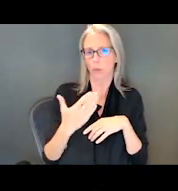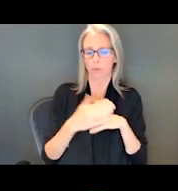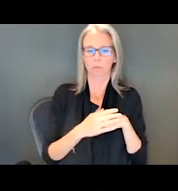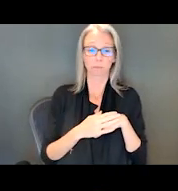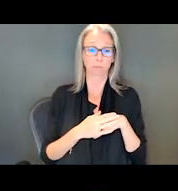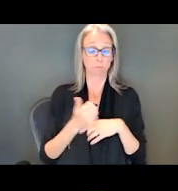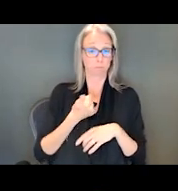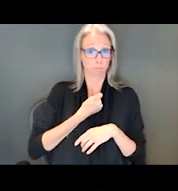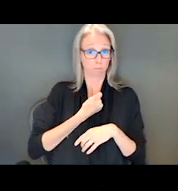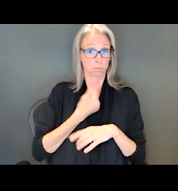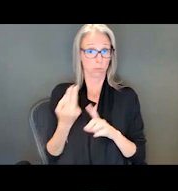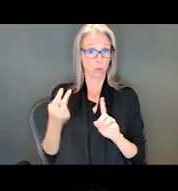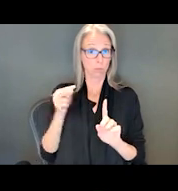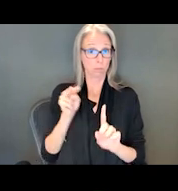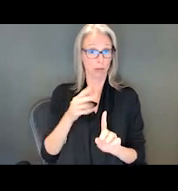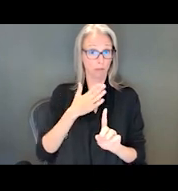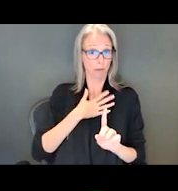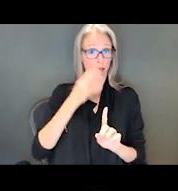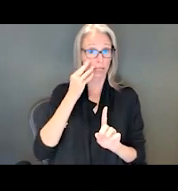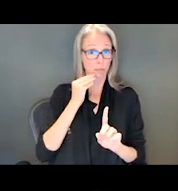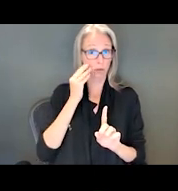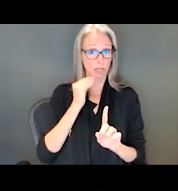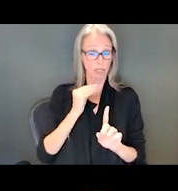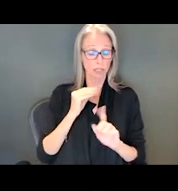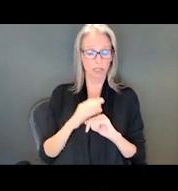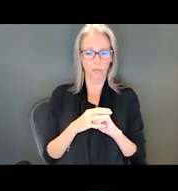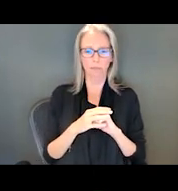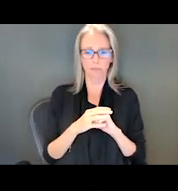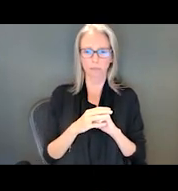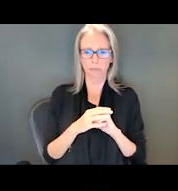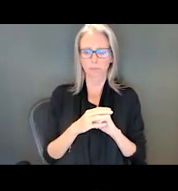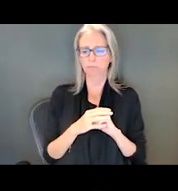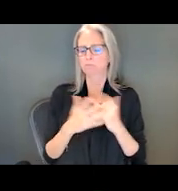focused on immigrants like enabling more immigrants to experience parks.